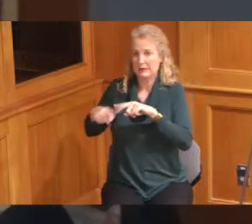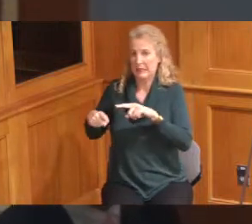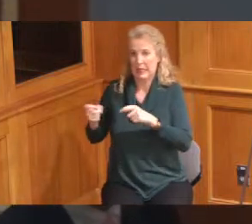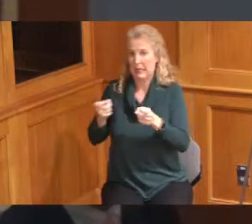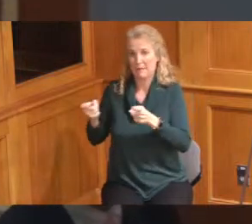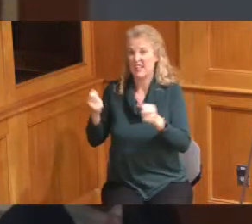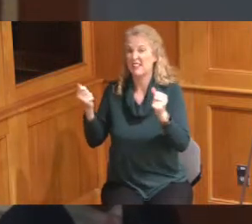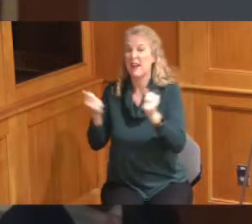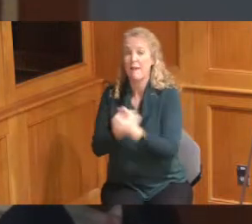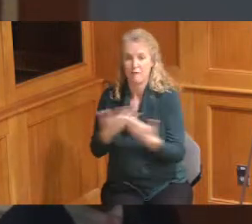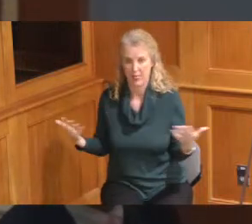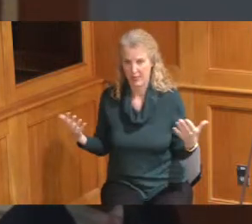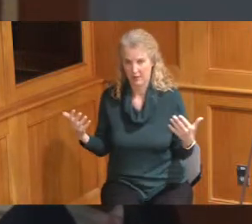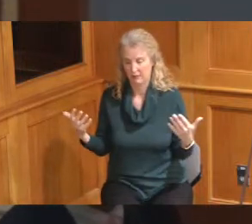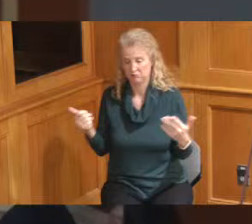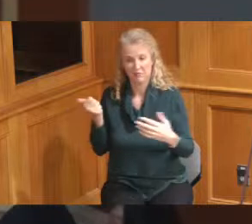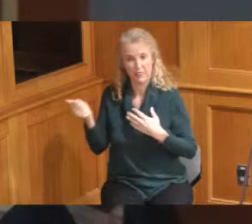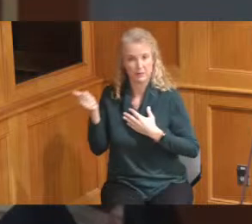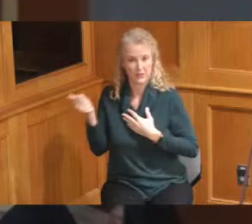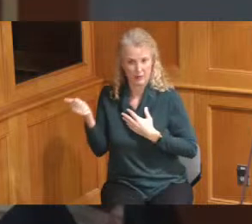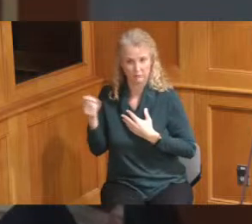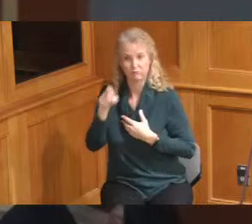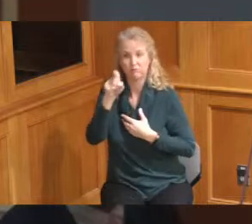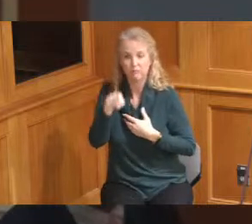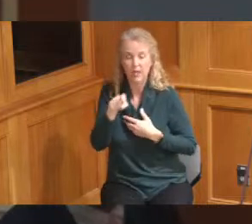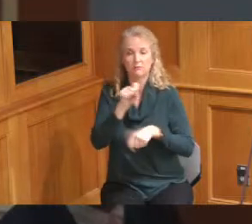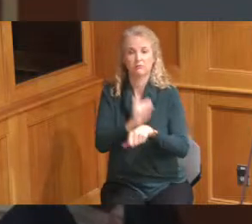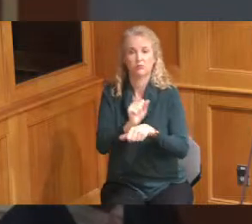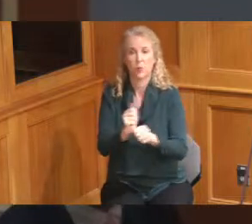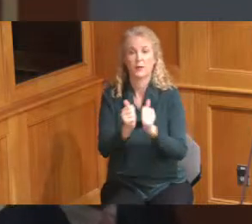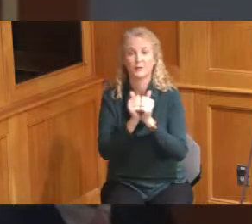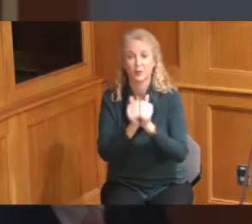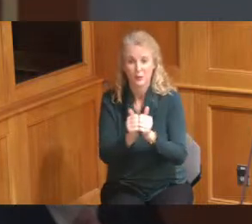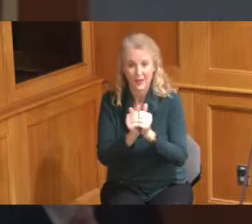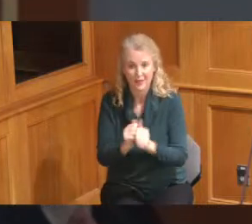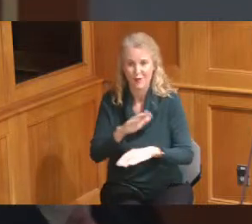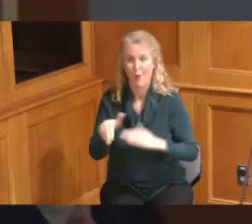Community recover recovery on its own so it it it really takes all of us to be able to respond so